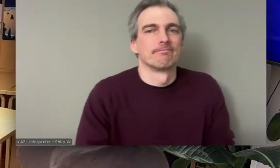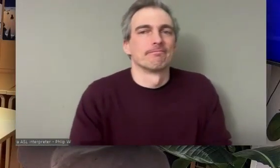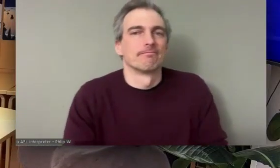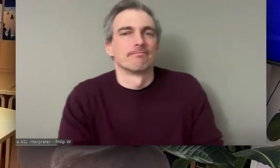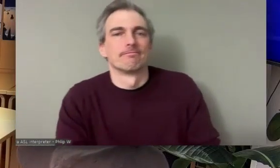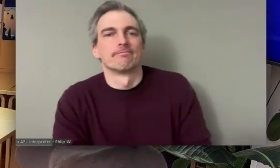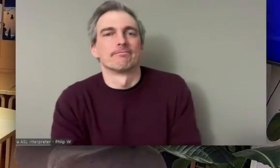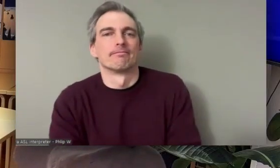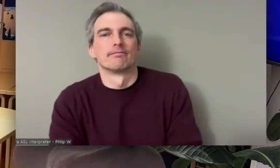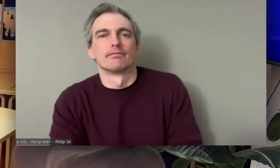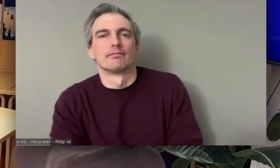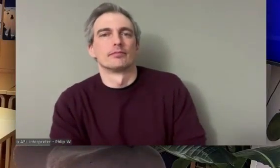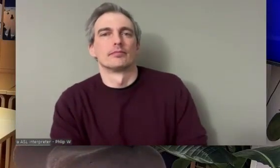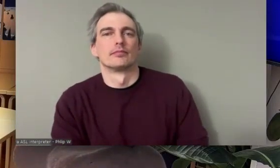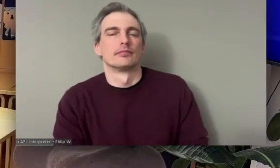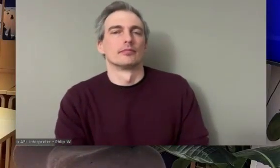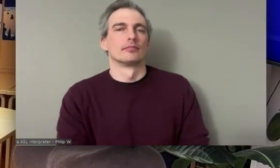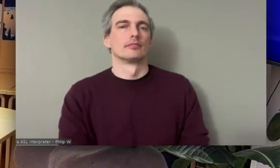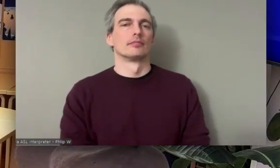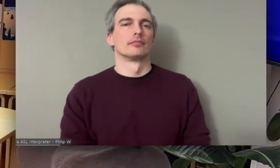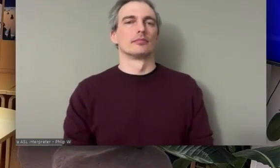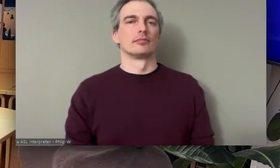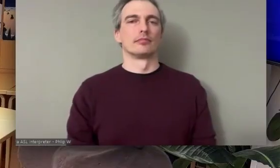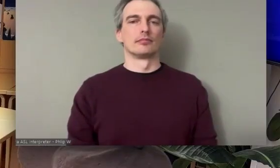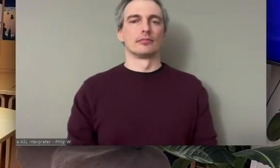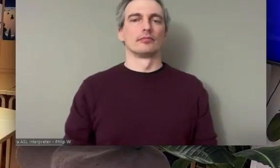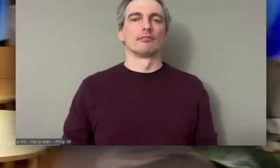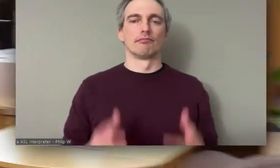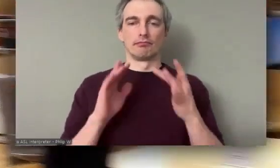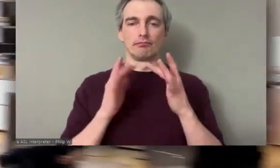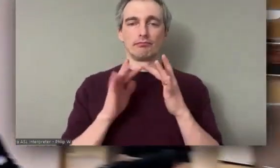We have some more online questions. First there was a comment.